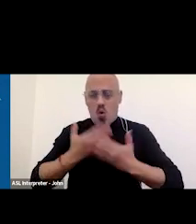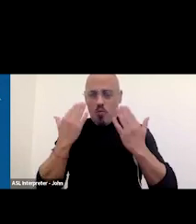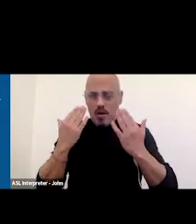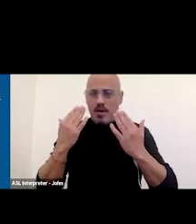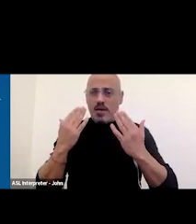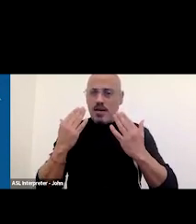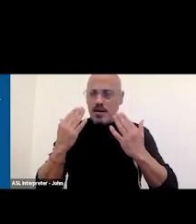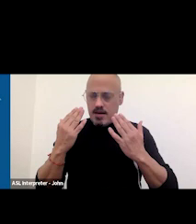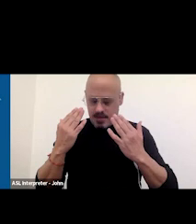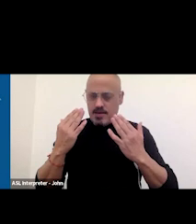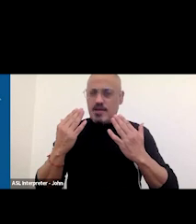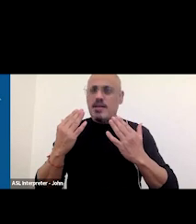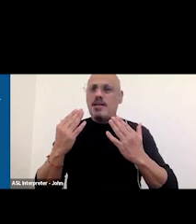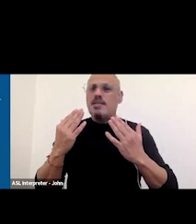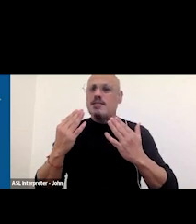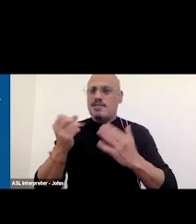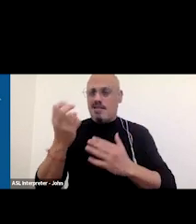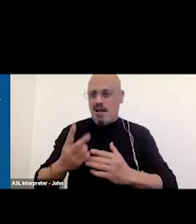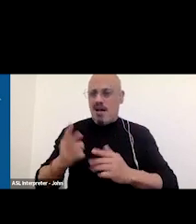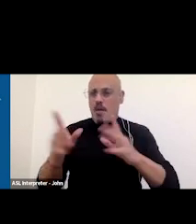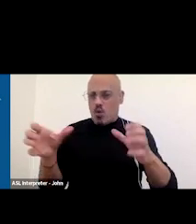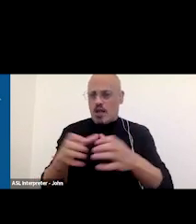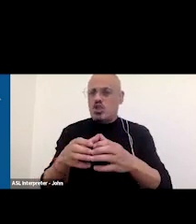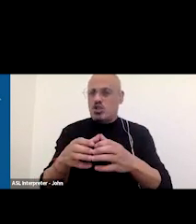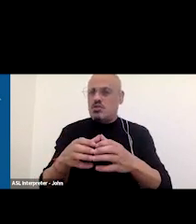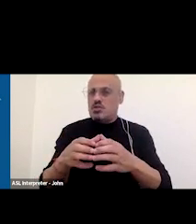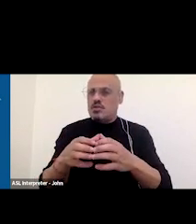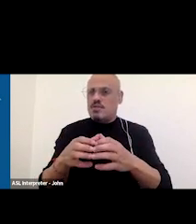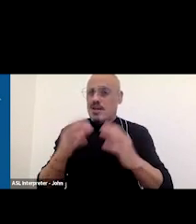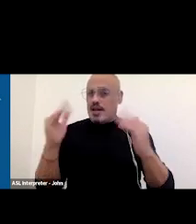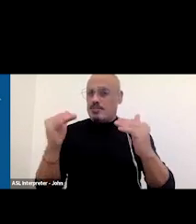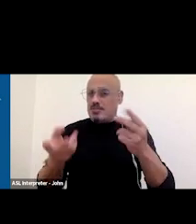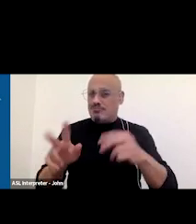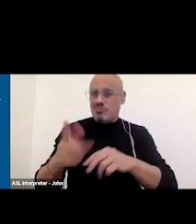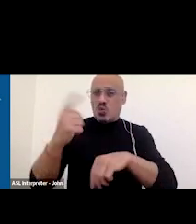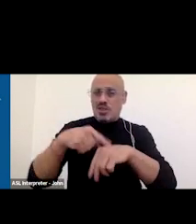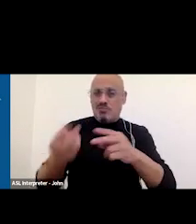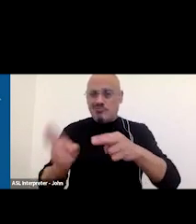and comprising nearly half of the homeless population, and is expected to triple by 2030,